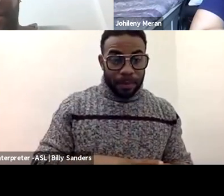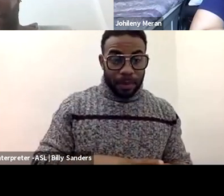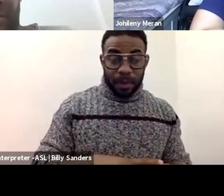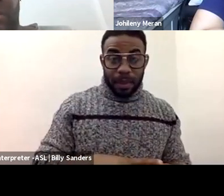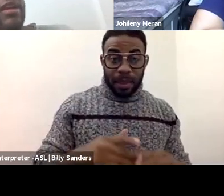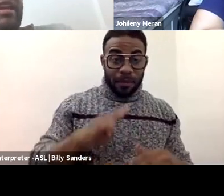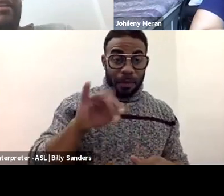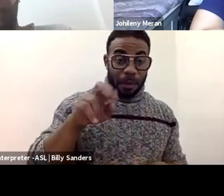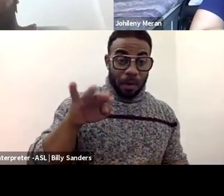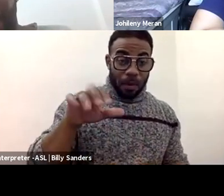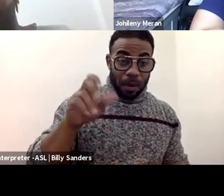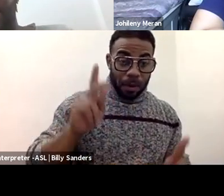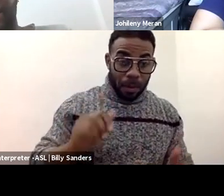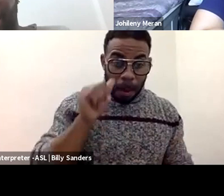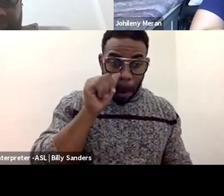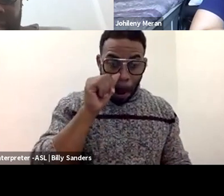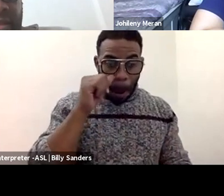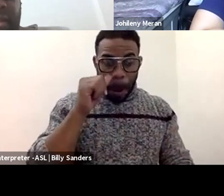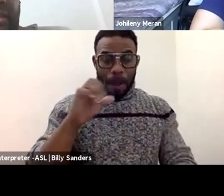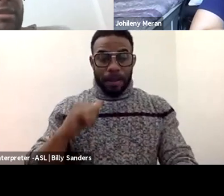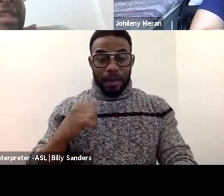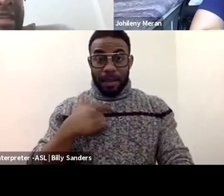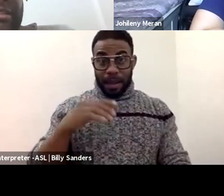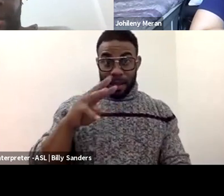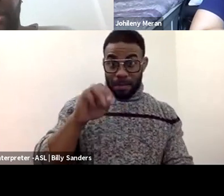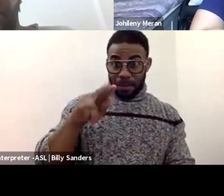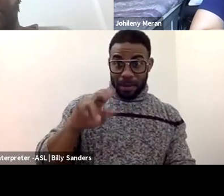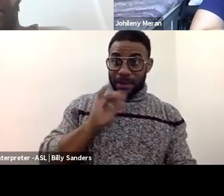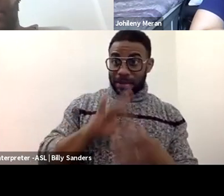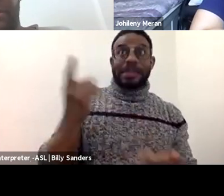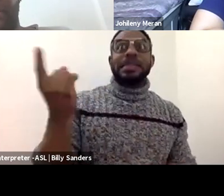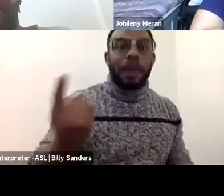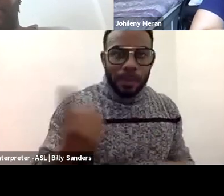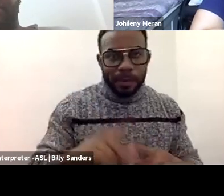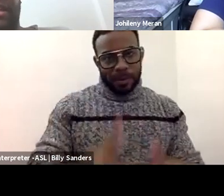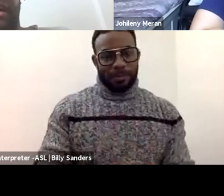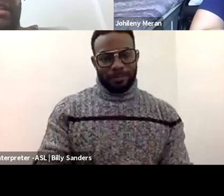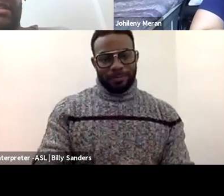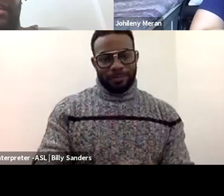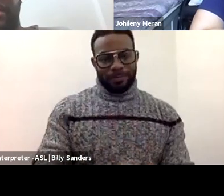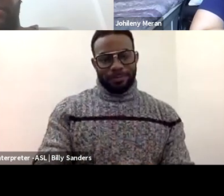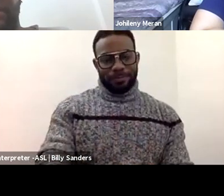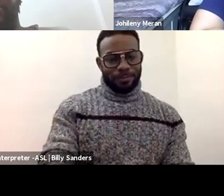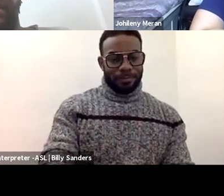biracial people. If you have melanin, they will say something to people. People need